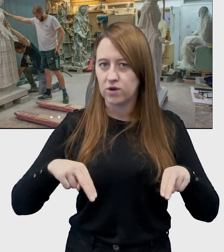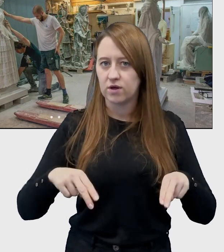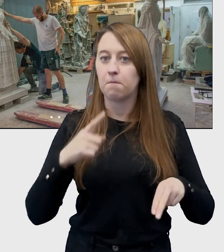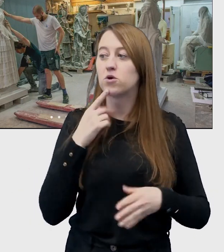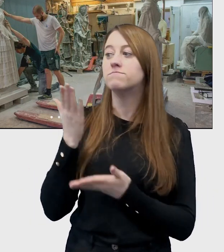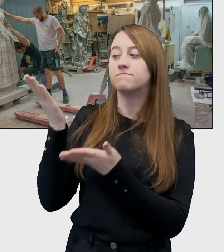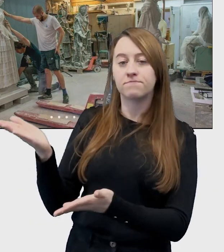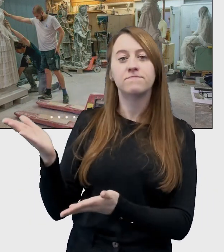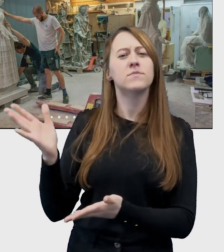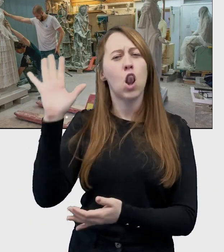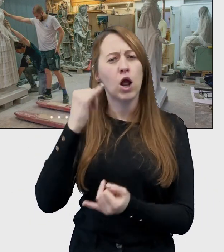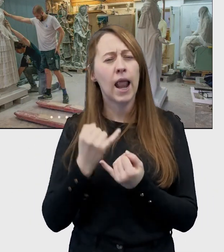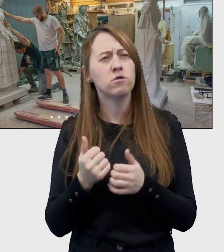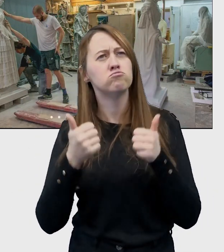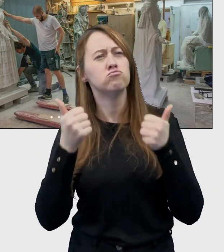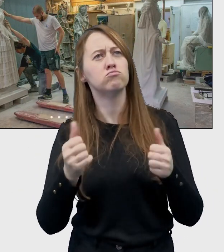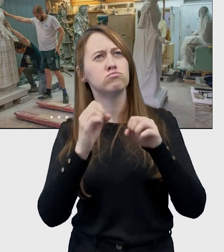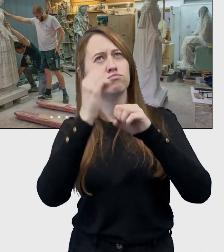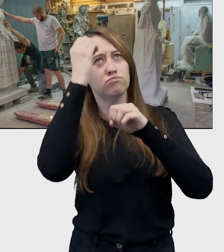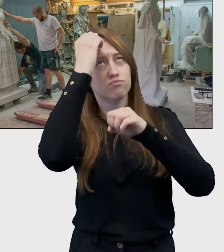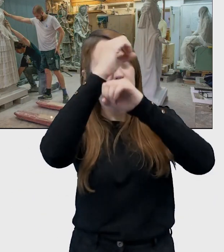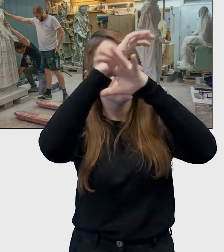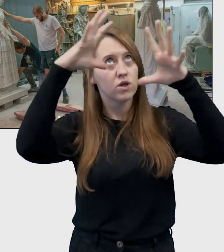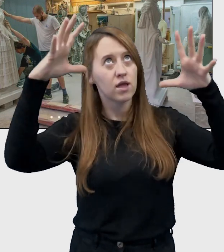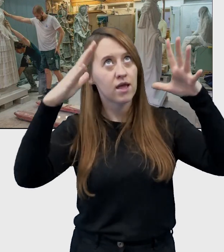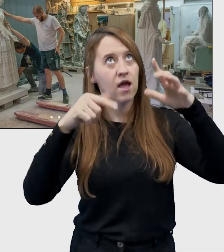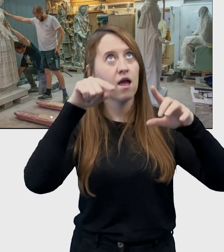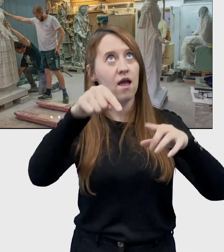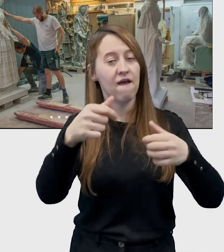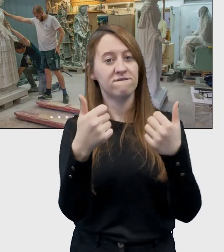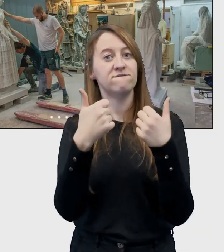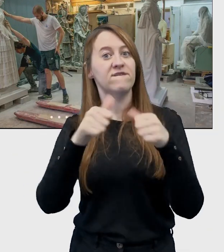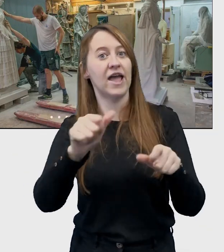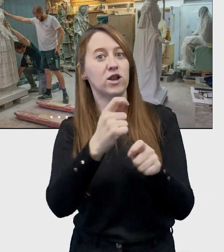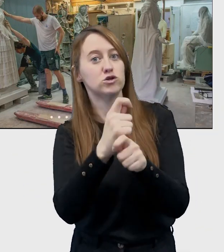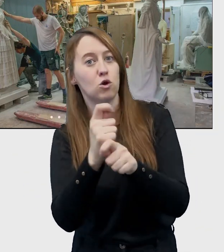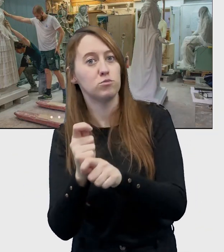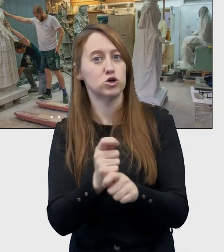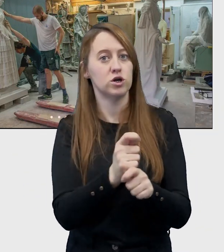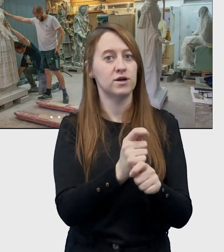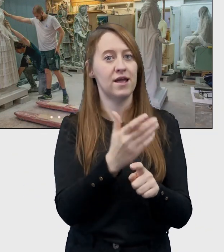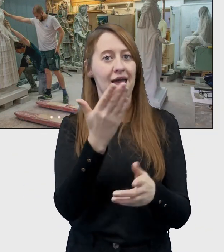the final sculptures come about. And Harriet did start to touch on it with her third example.